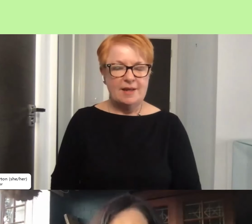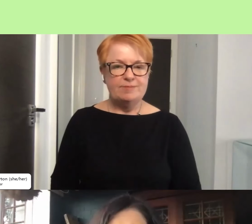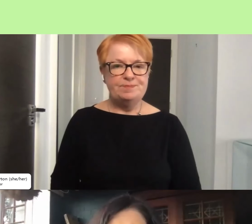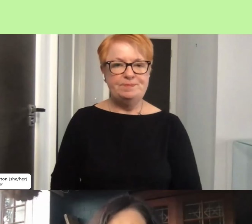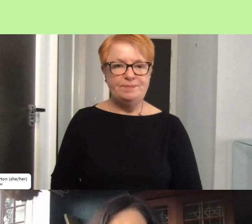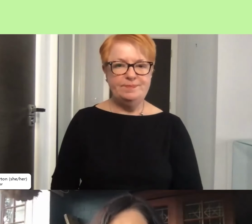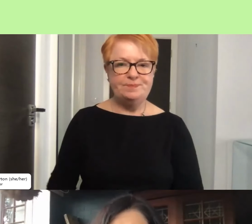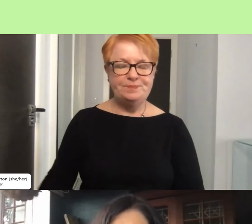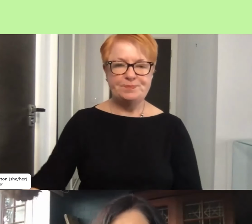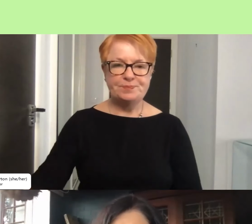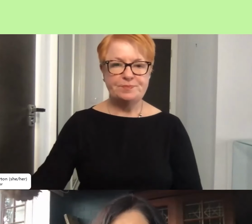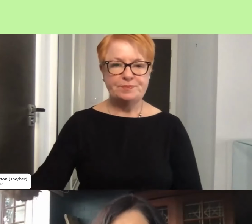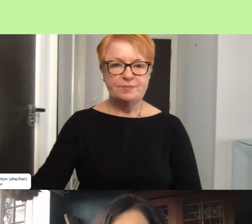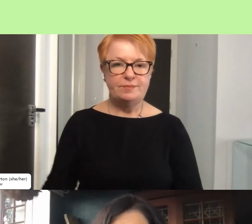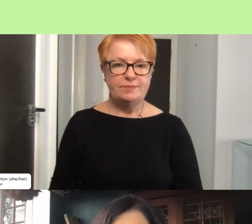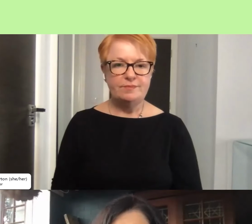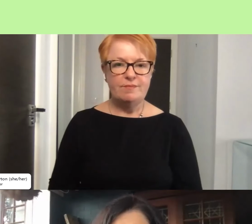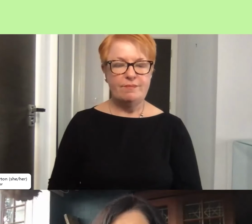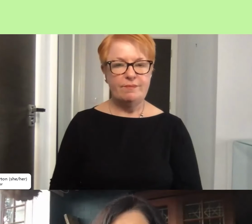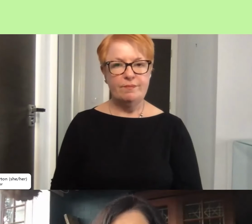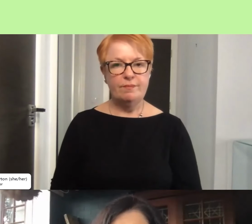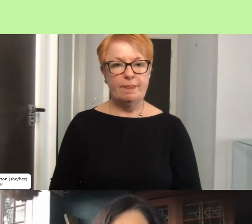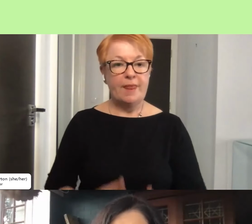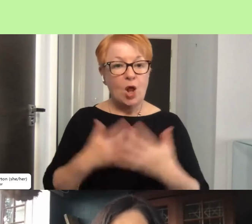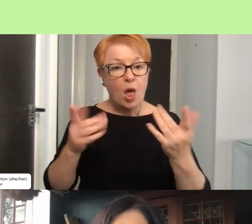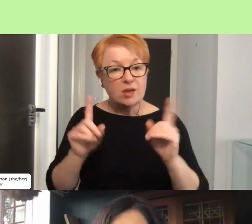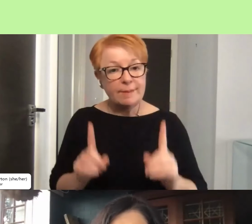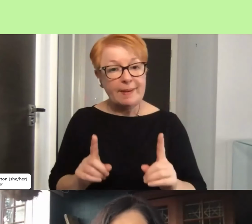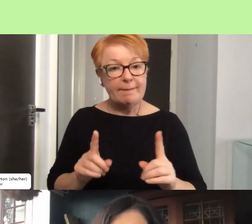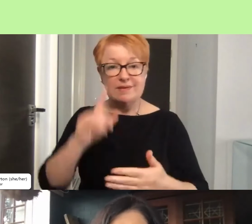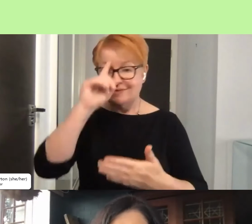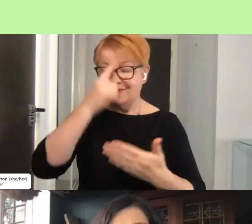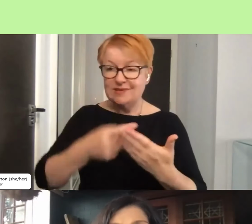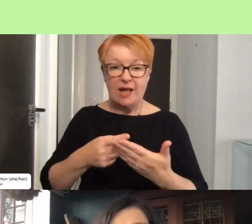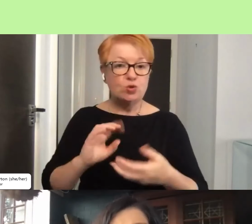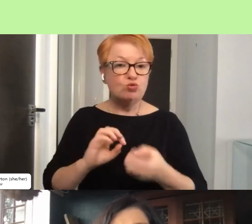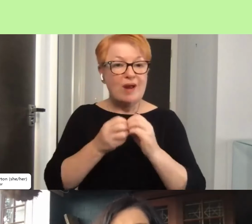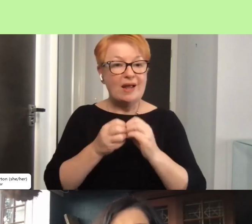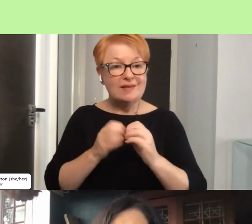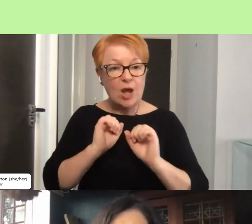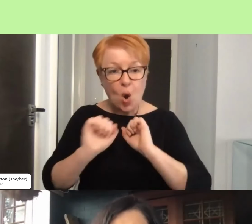of course, a lot of people choose to create their own marginal small groups, but then the power is not there.